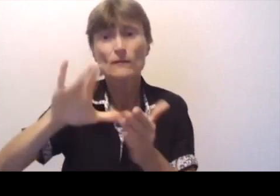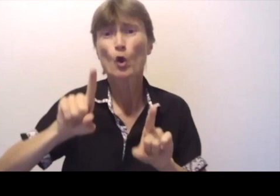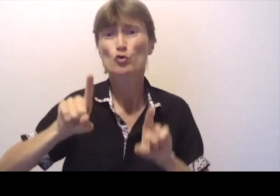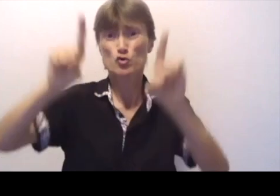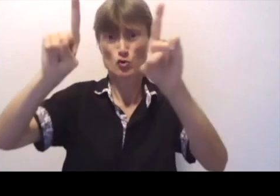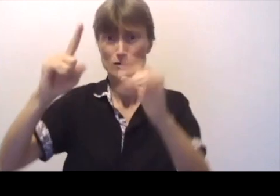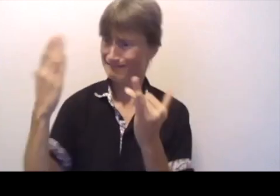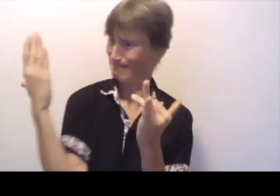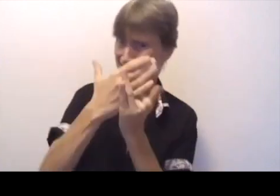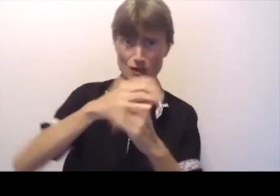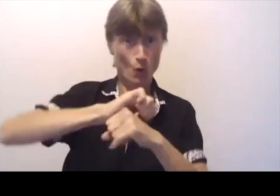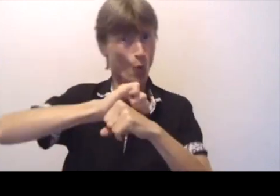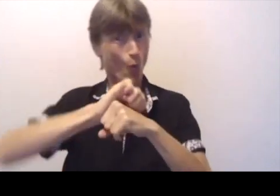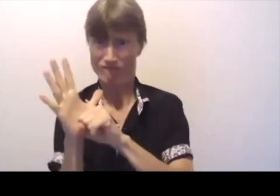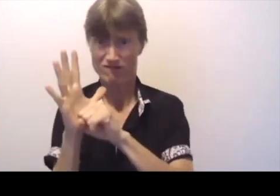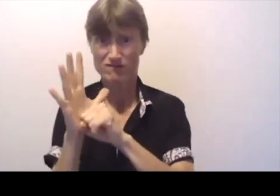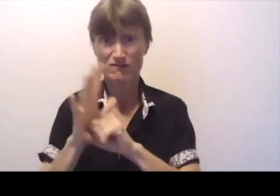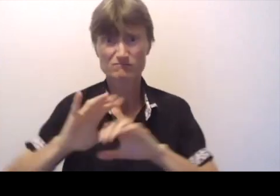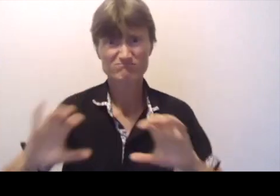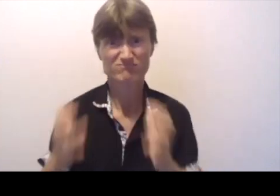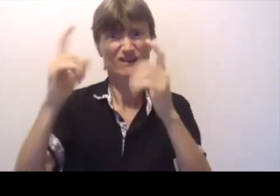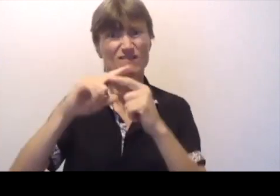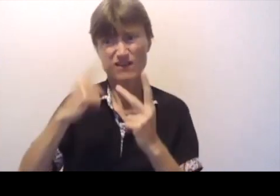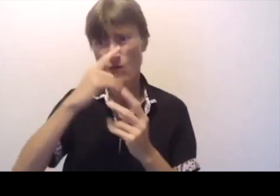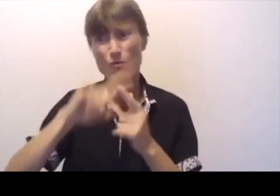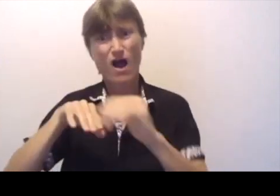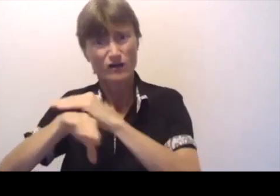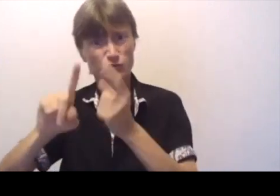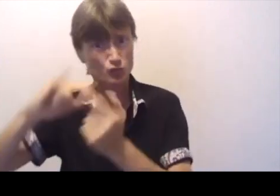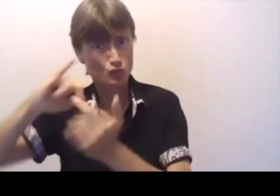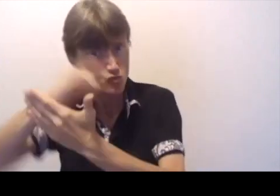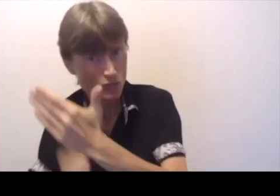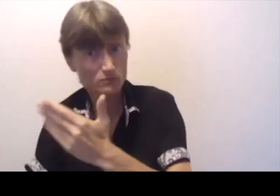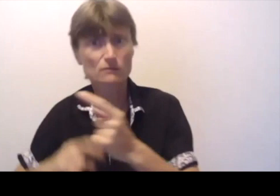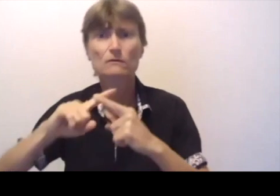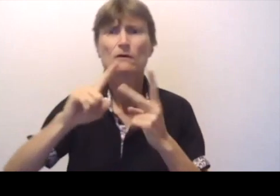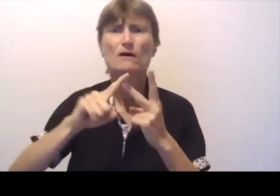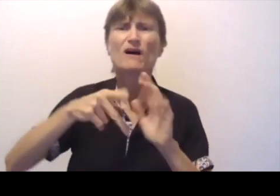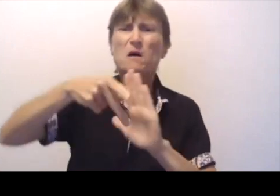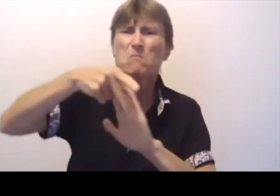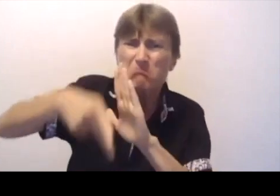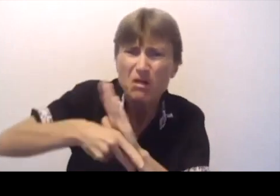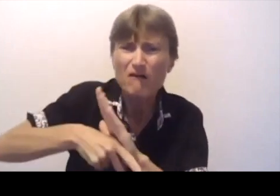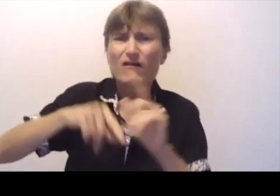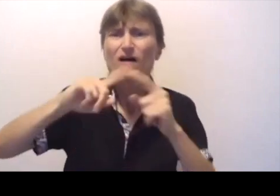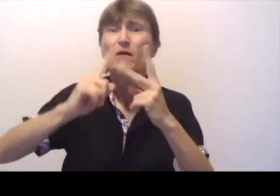writing on issues that matter to the arts and especially from the policy and sort of systemic perspective